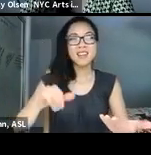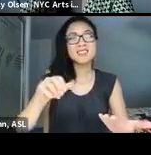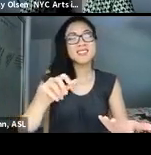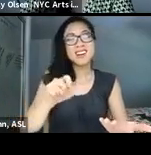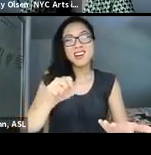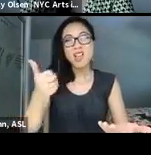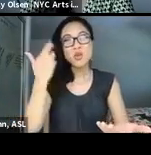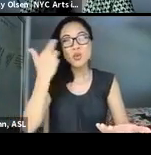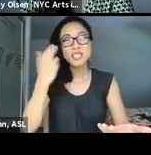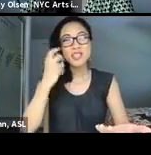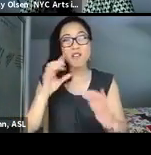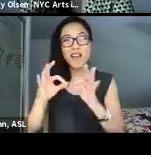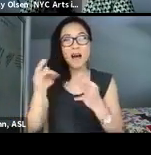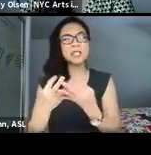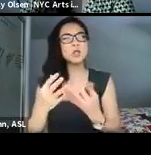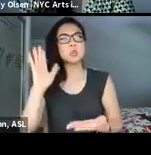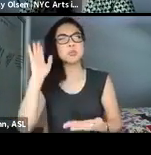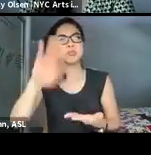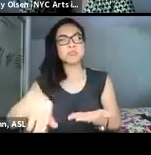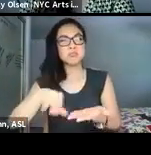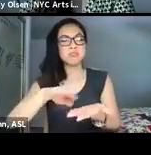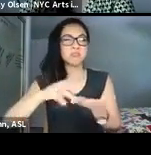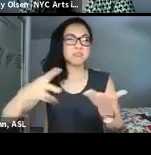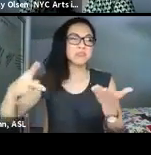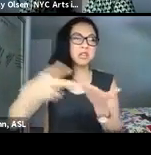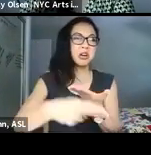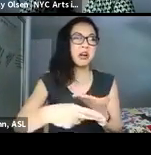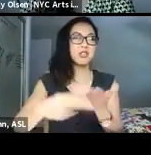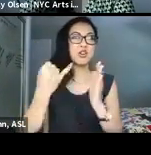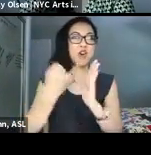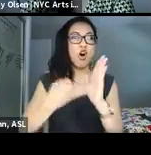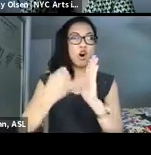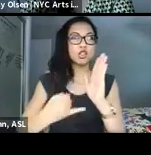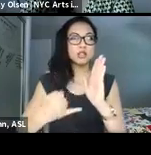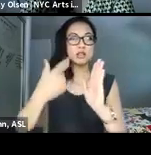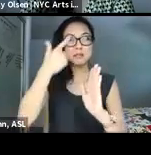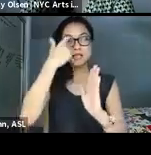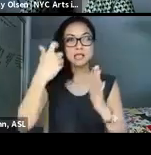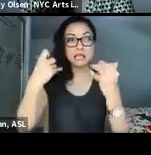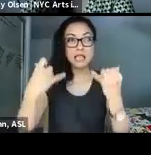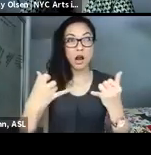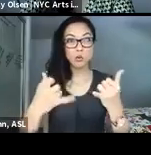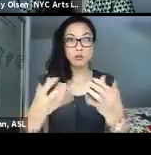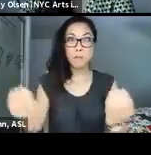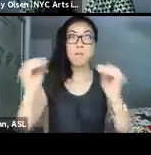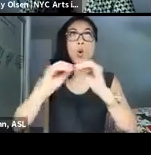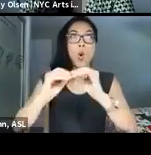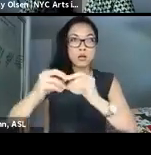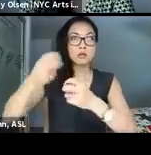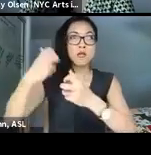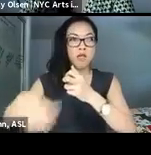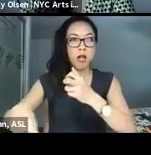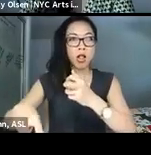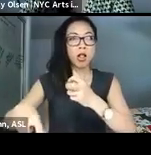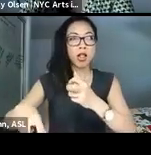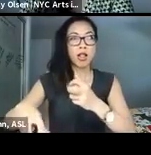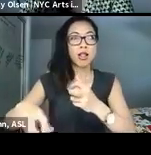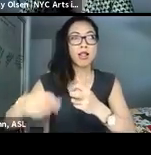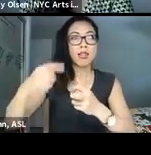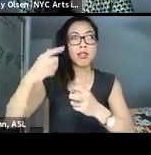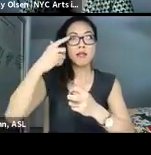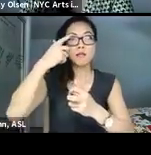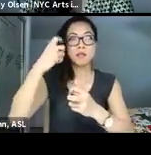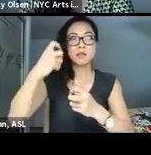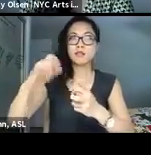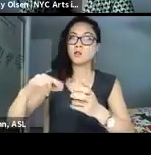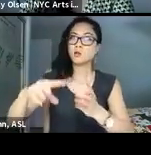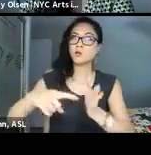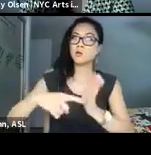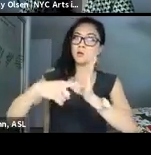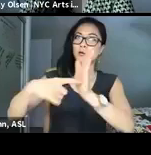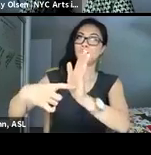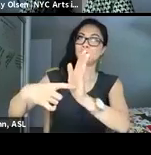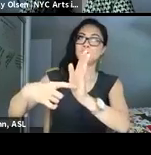the teaching artists, but it also supports those whose families are not going to support